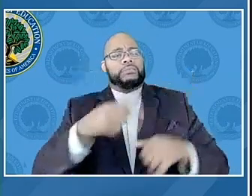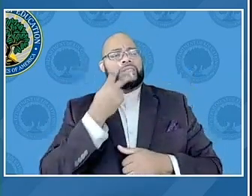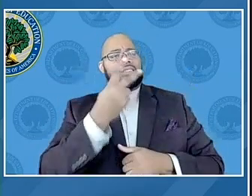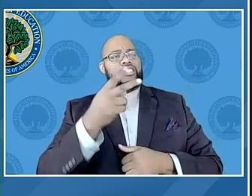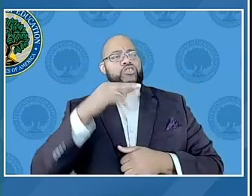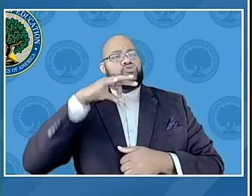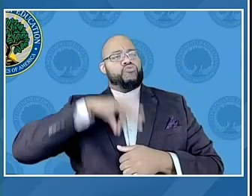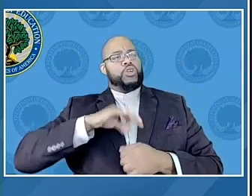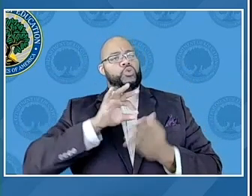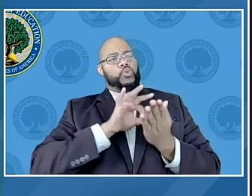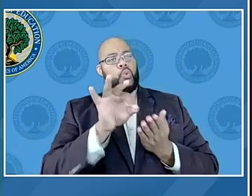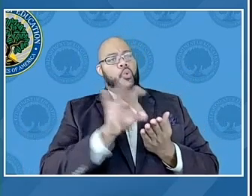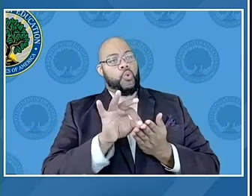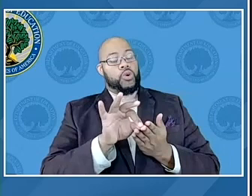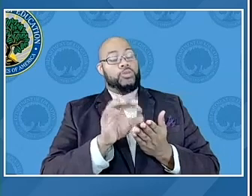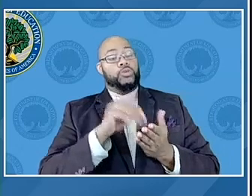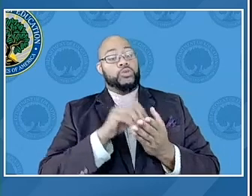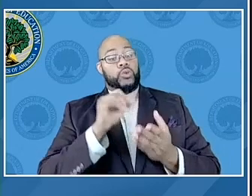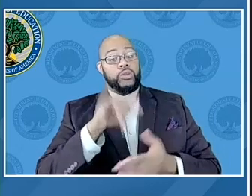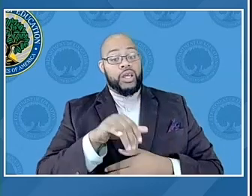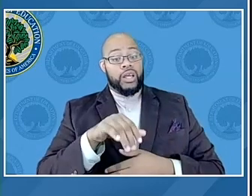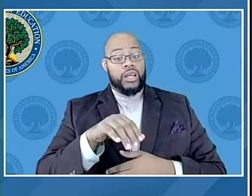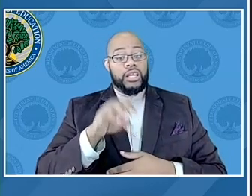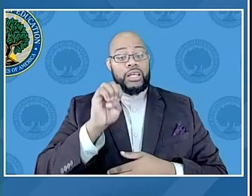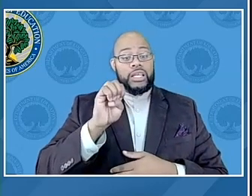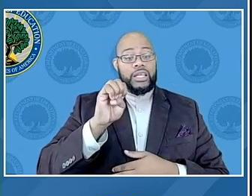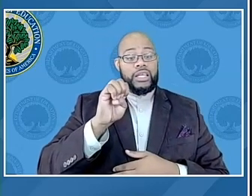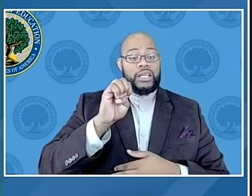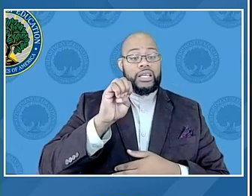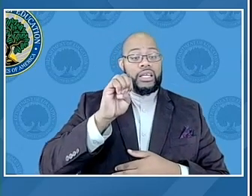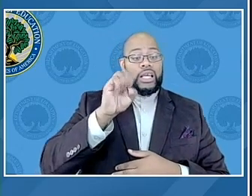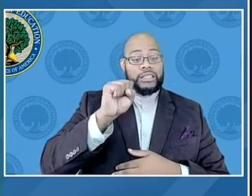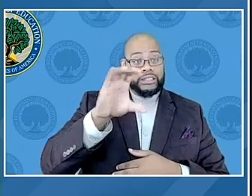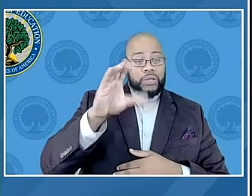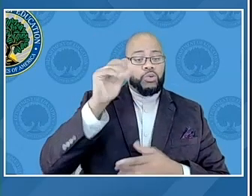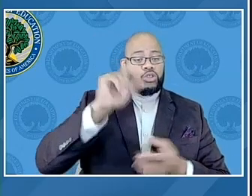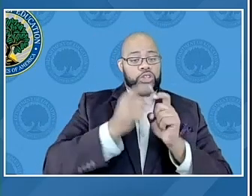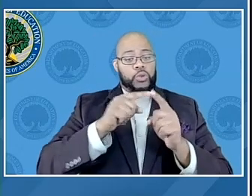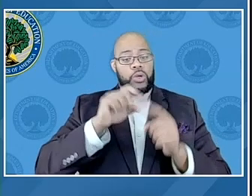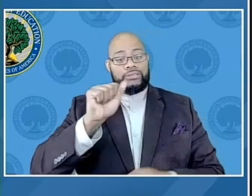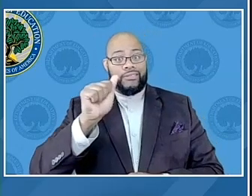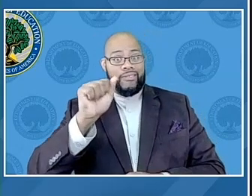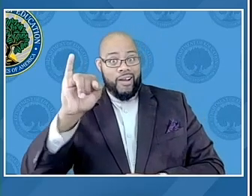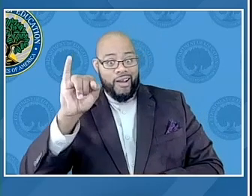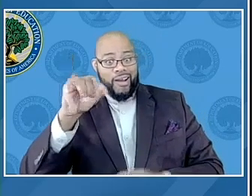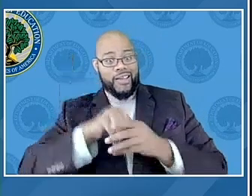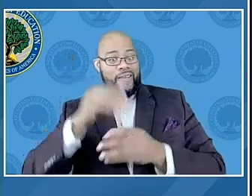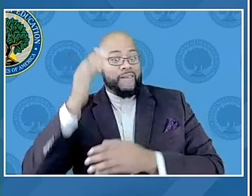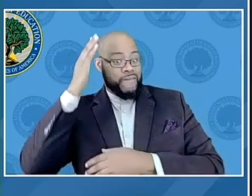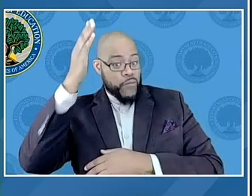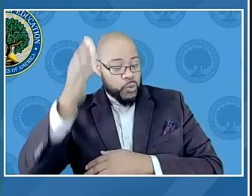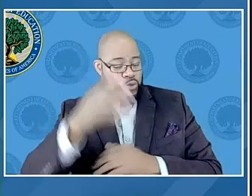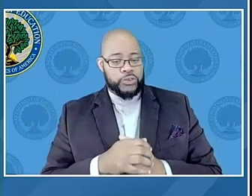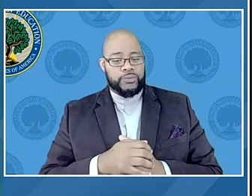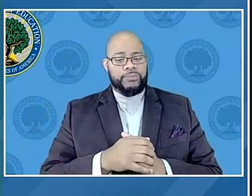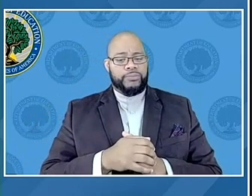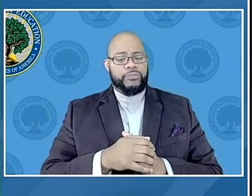So the EFC also will now change to SAI in the future is one way that the Department